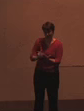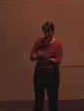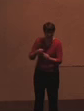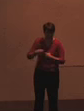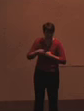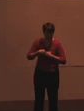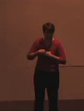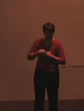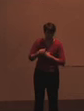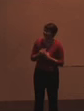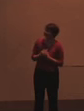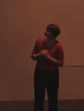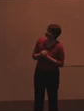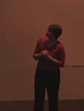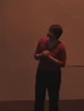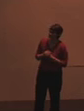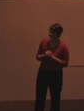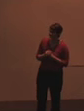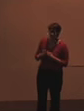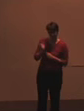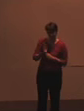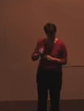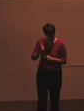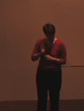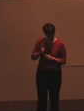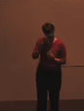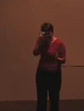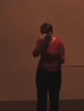I was pursuing this box-in-box-in-box system